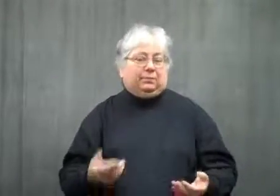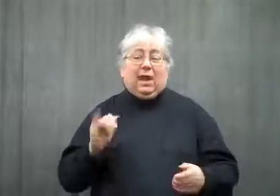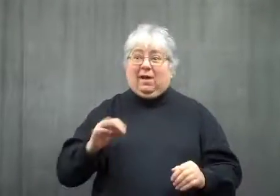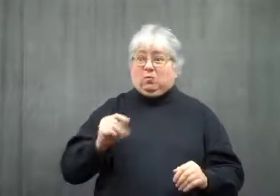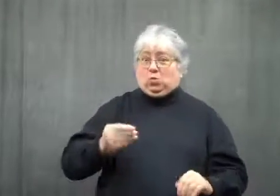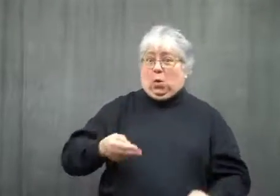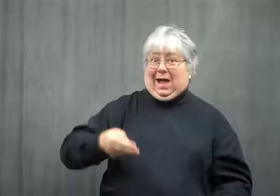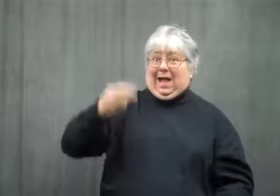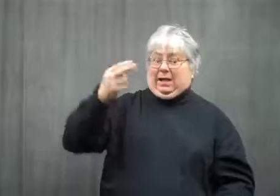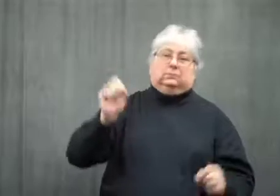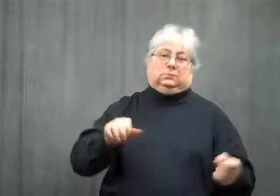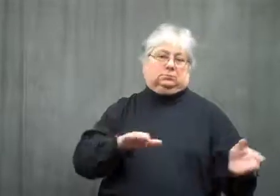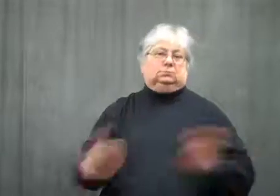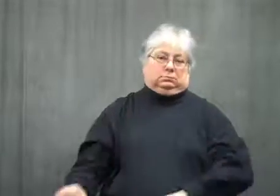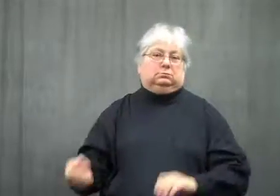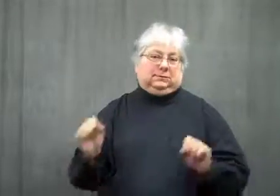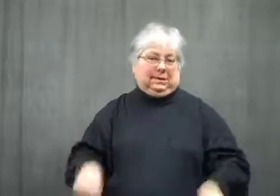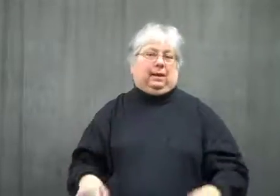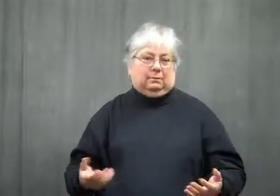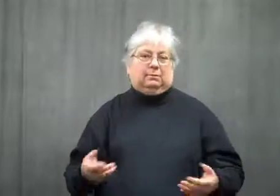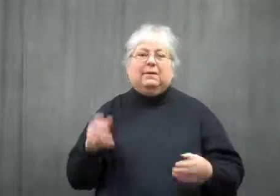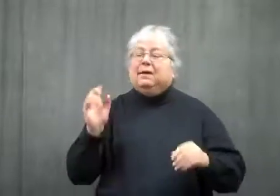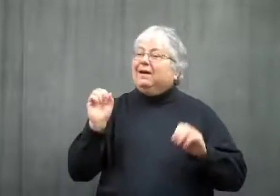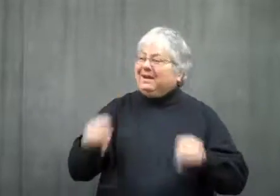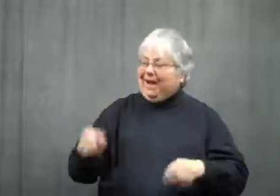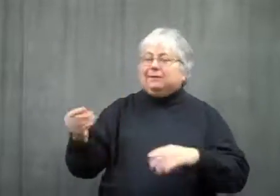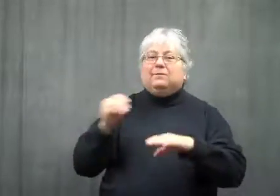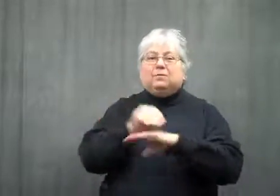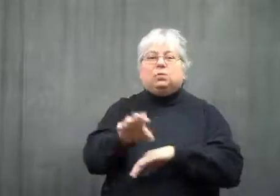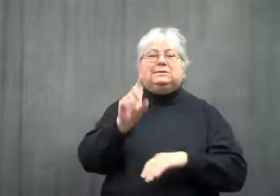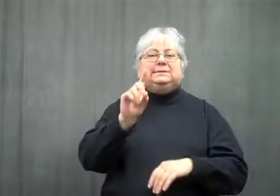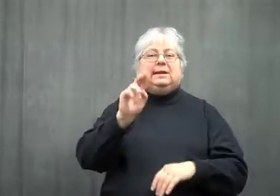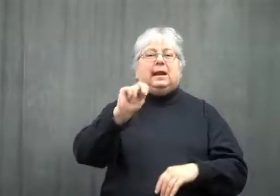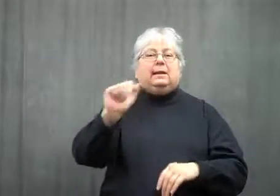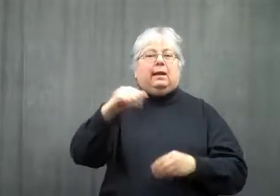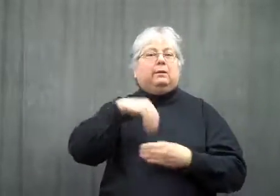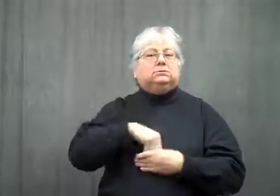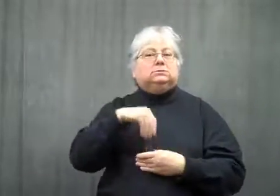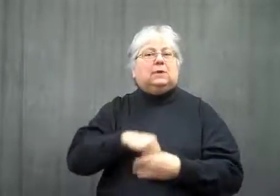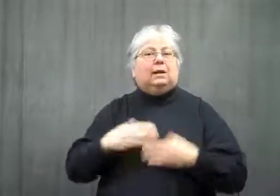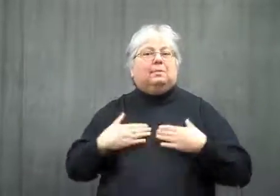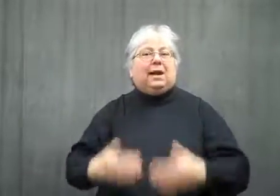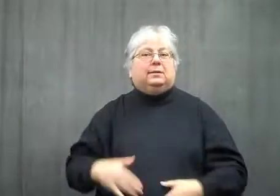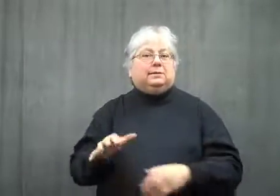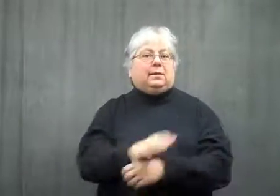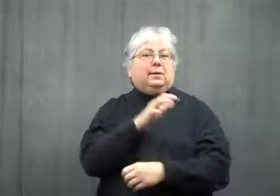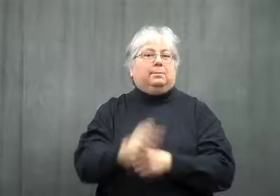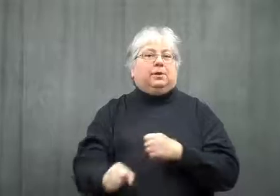Higher doses can result in death. It can damage the DNA in the body.